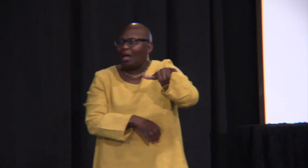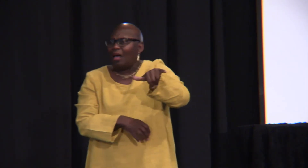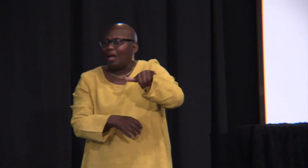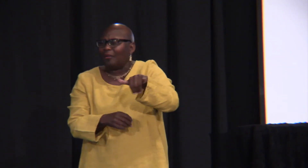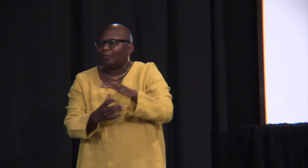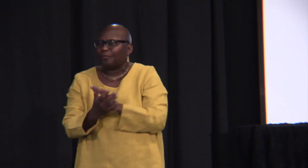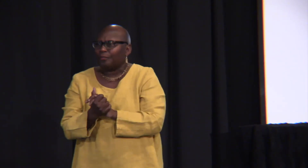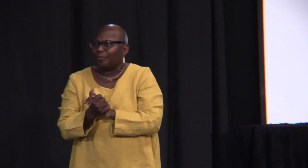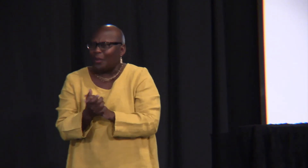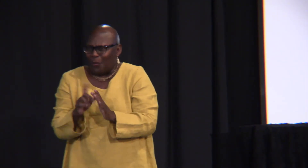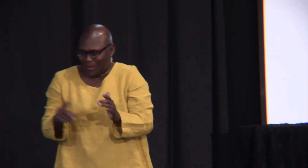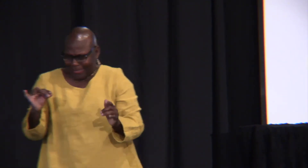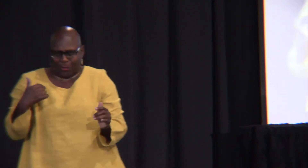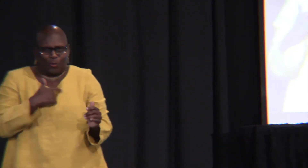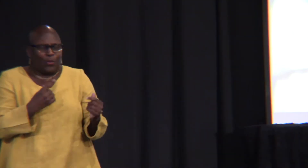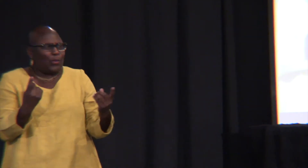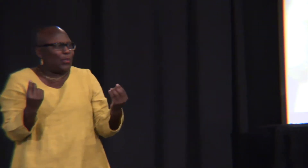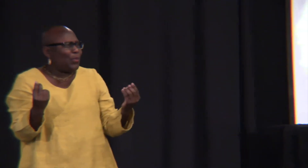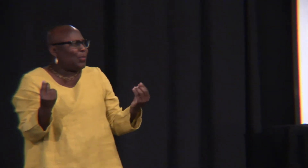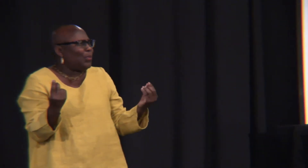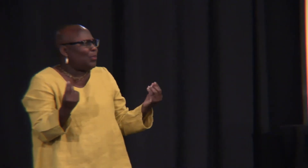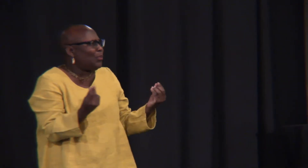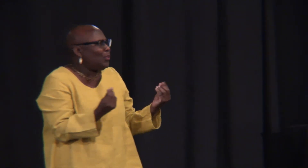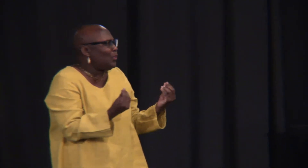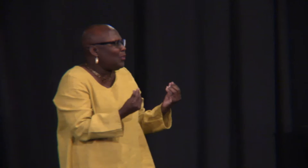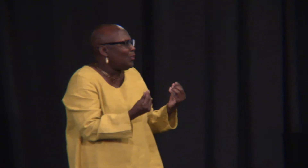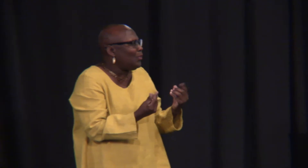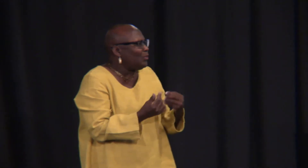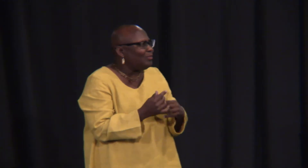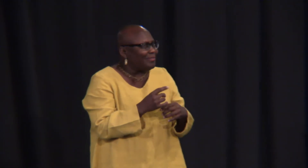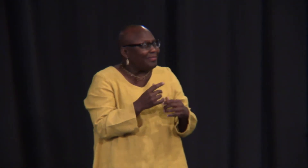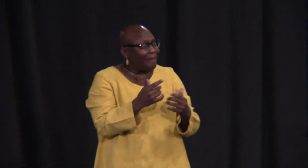The system was so busy playing the blame game